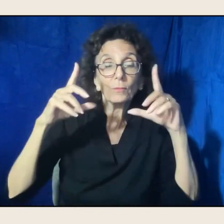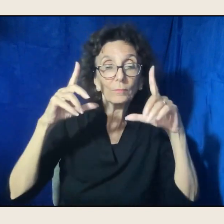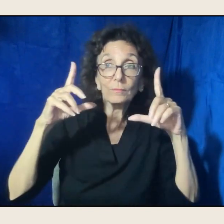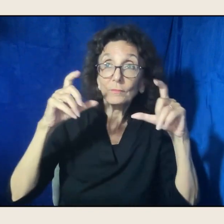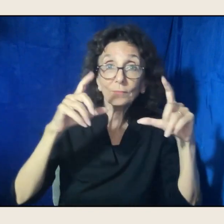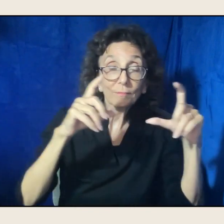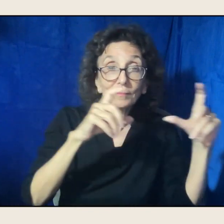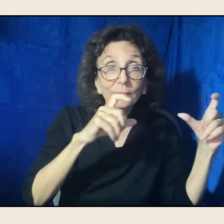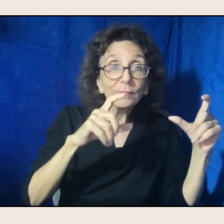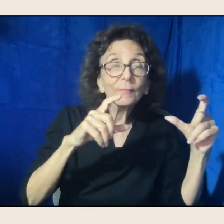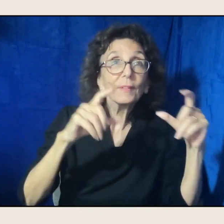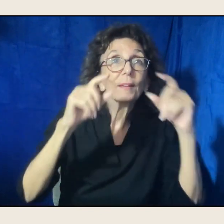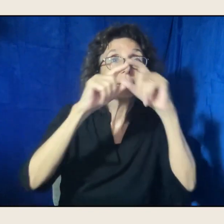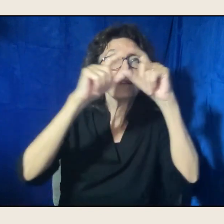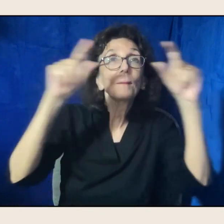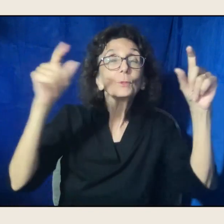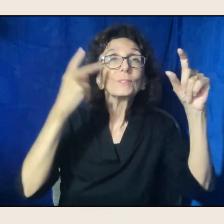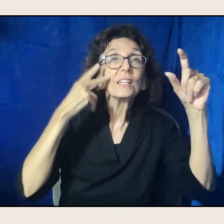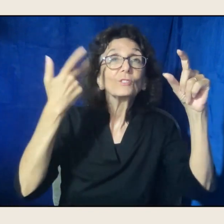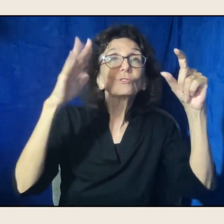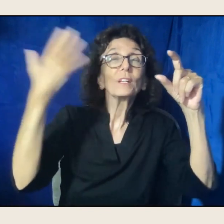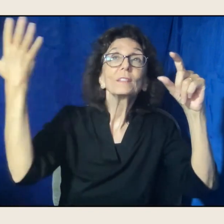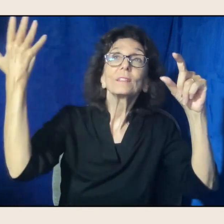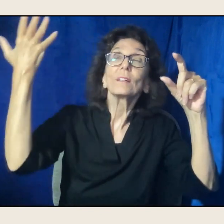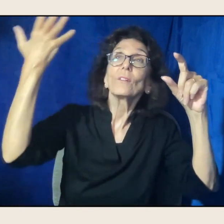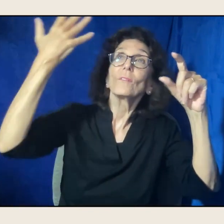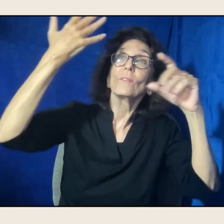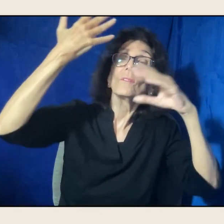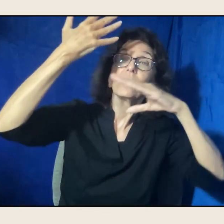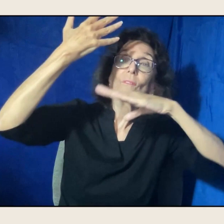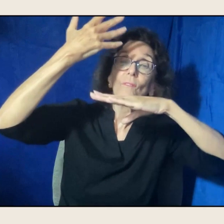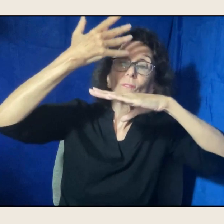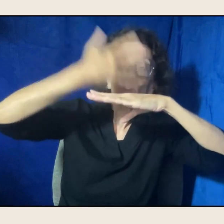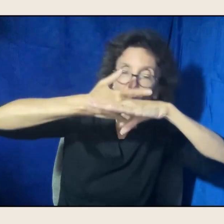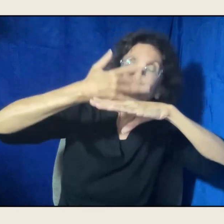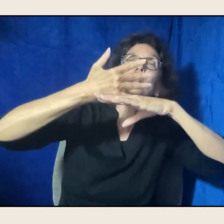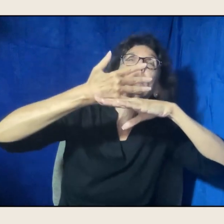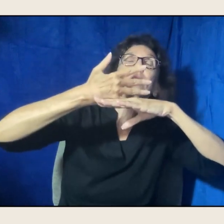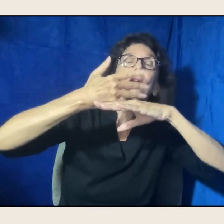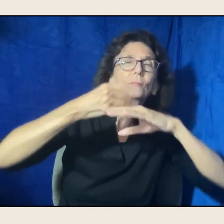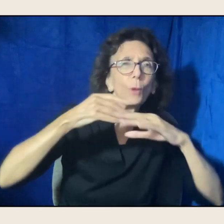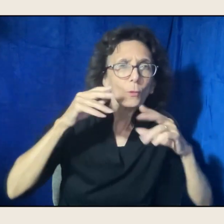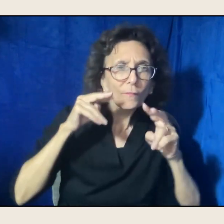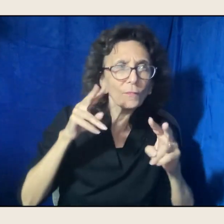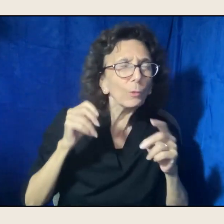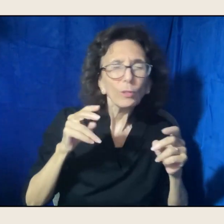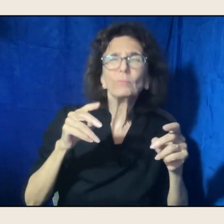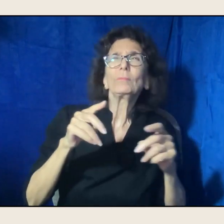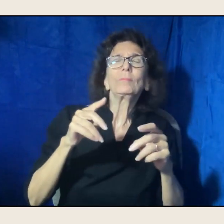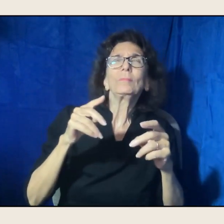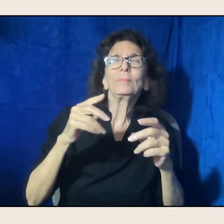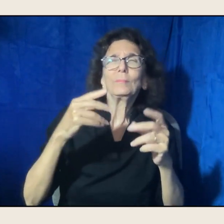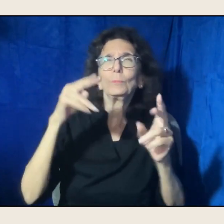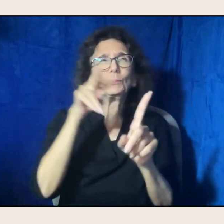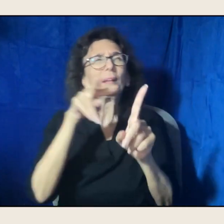but you have trees that have fallen, but they're at the top. And so it's really disorienting to the viewer. And I really, you know, wanted to pull the viewer in